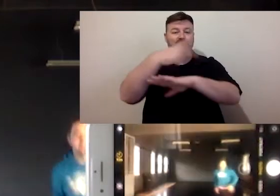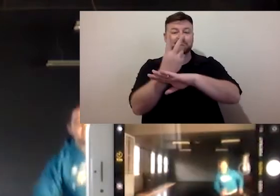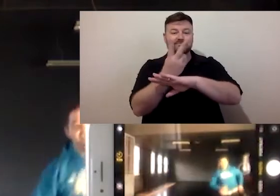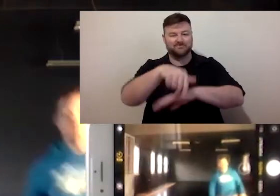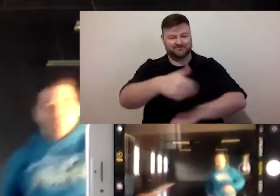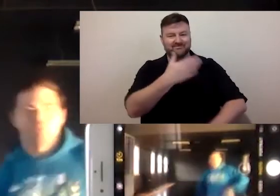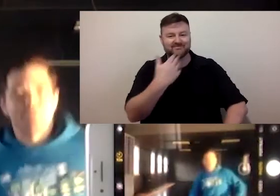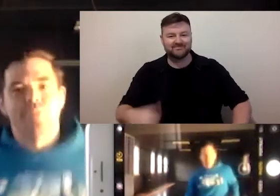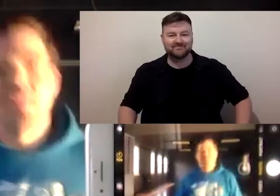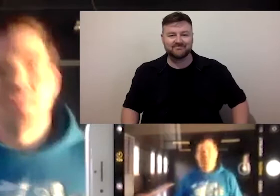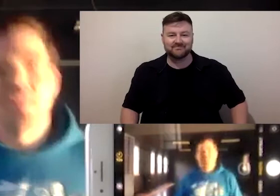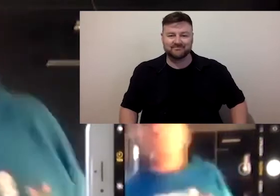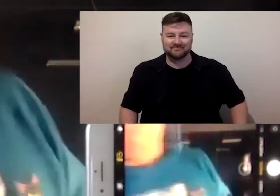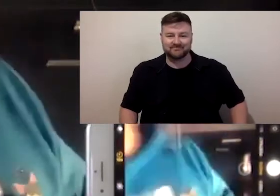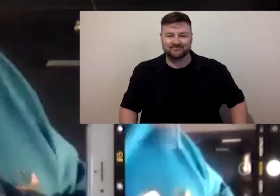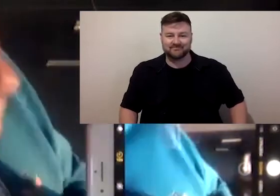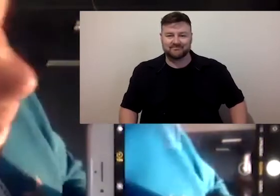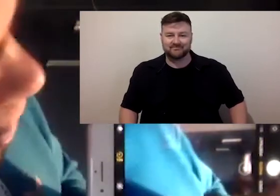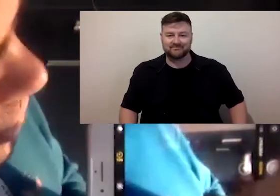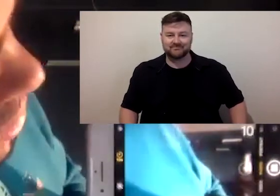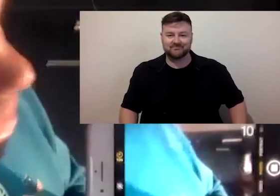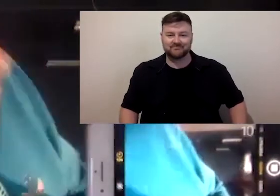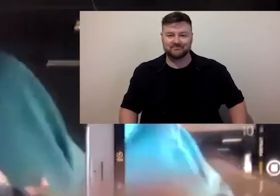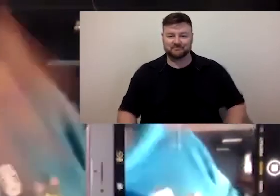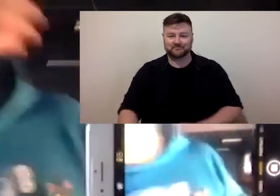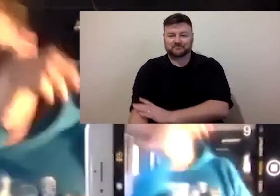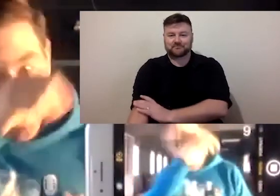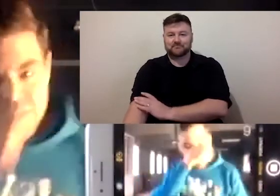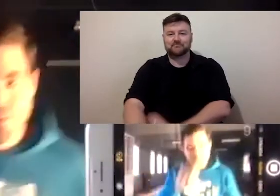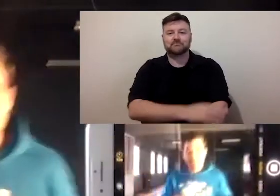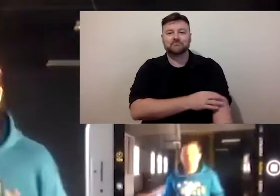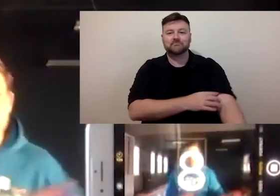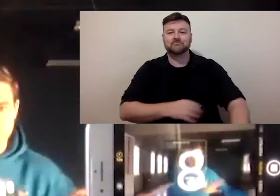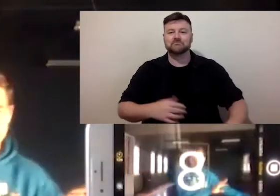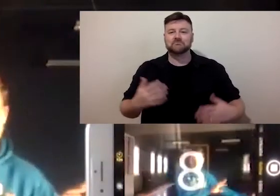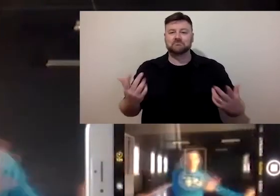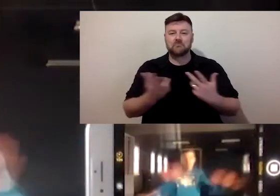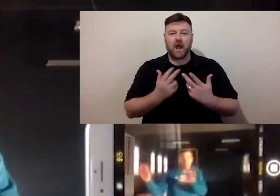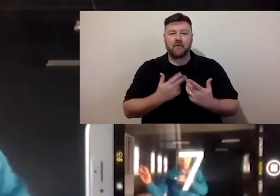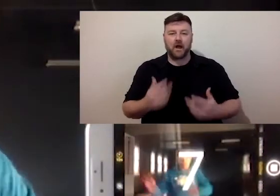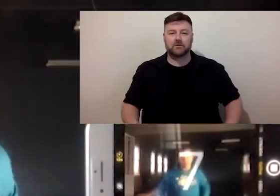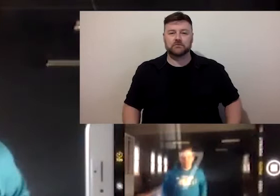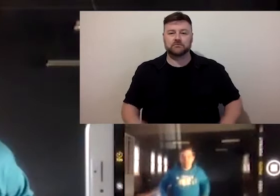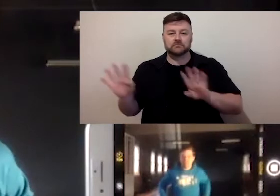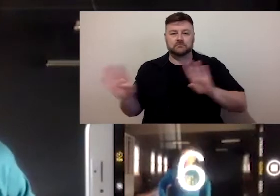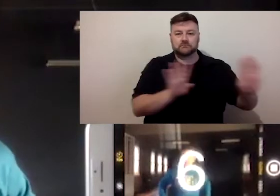Something else maybe is to move across frame. Because you're